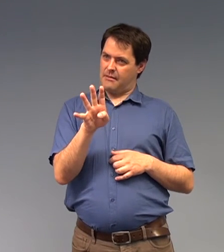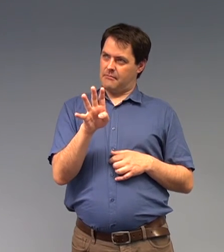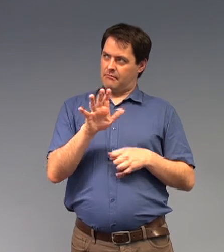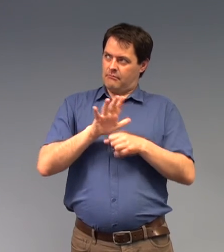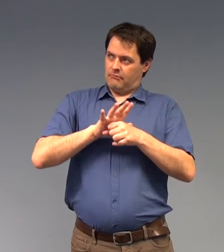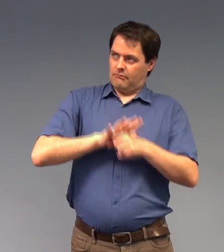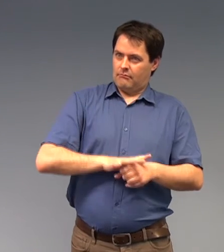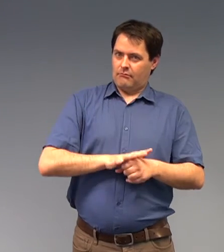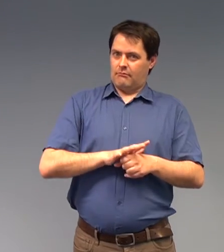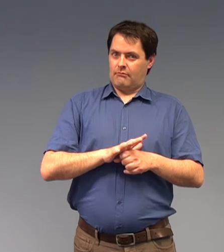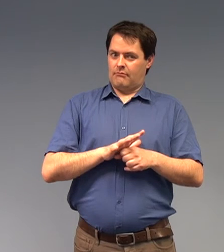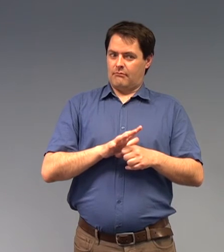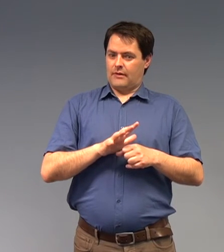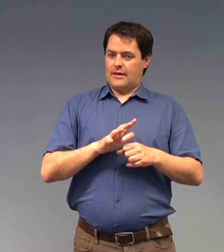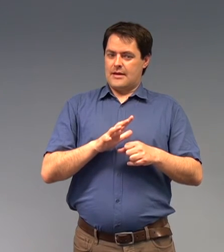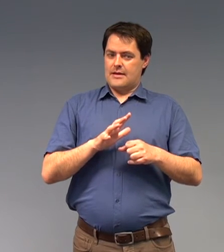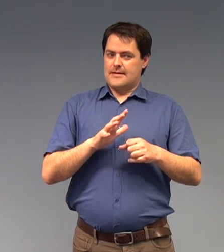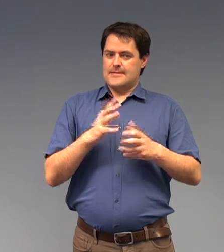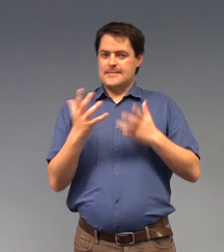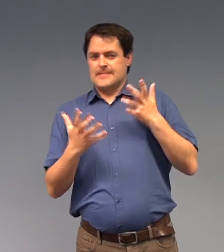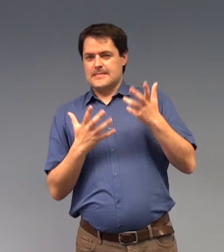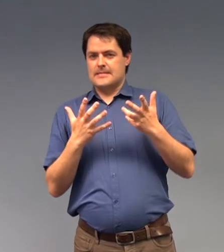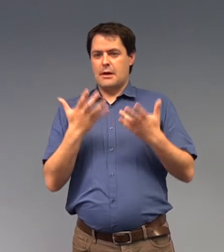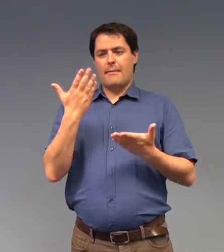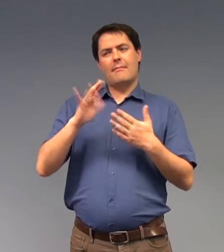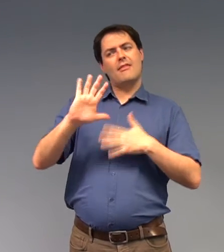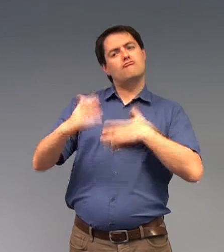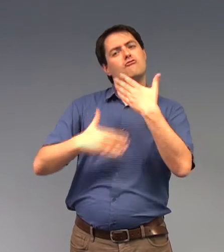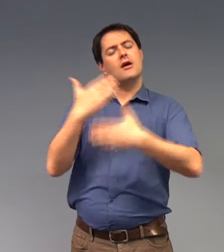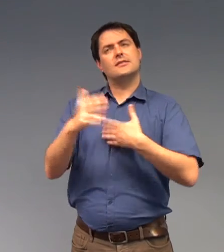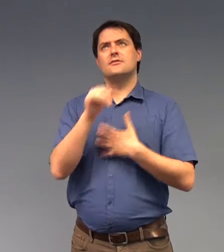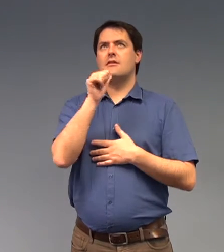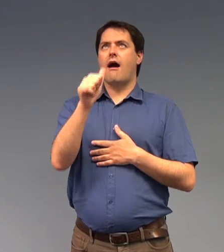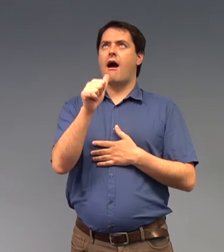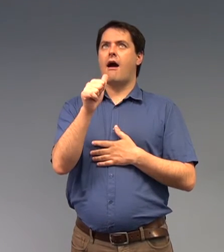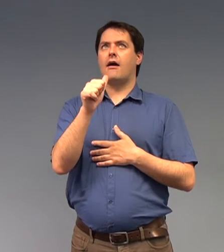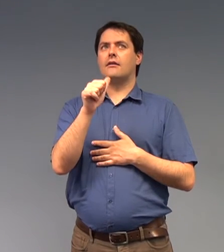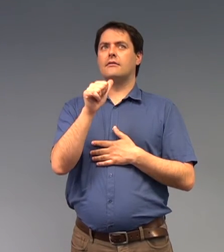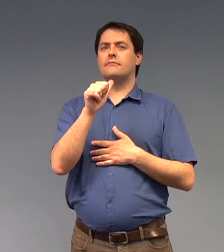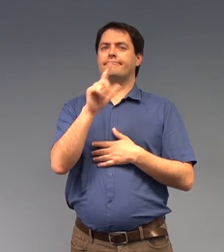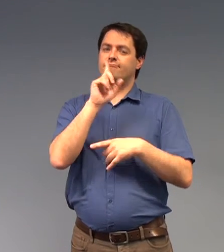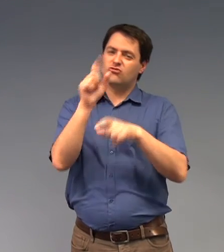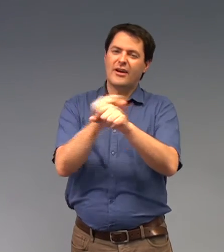And it looks like within the lab, that pressure in the artificial environment